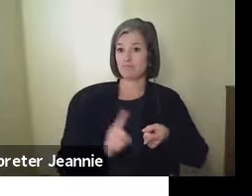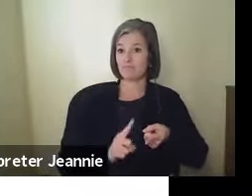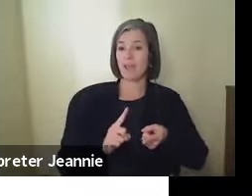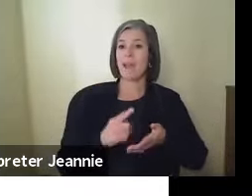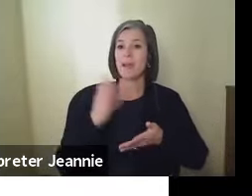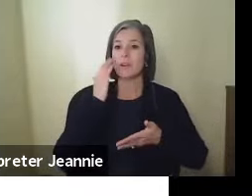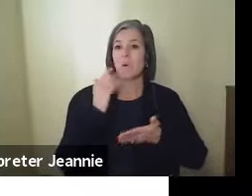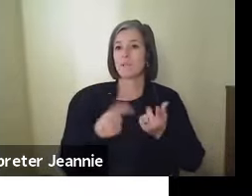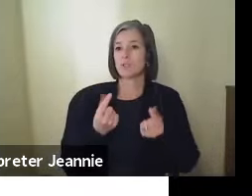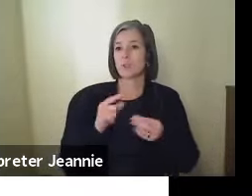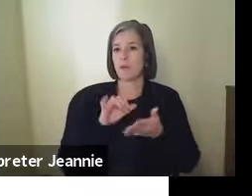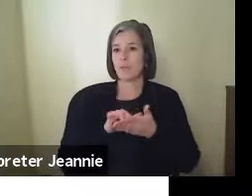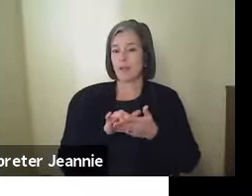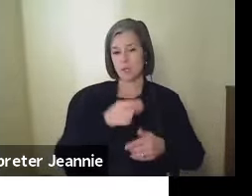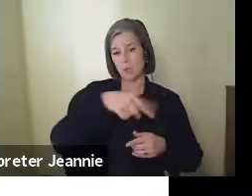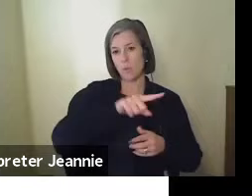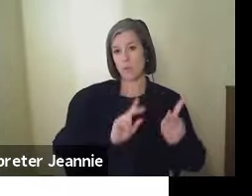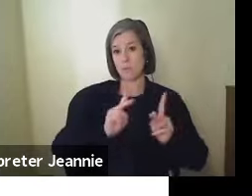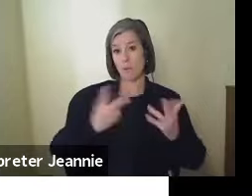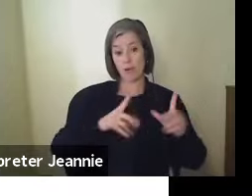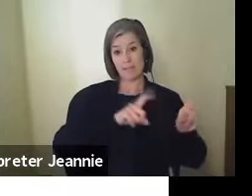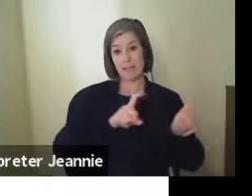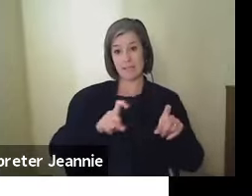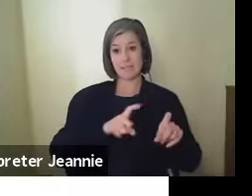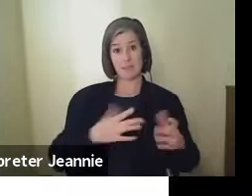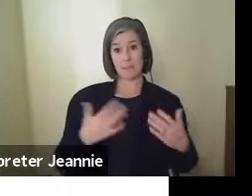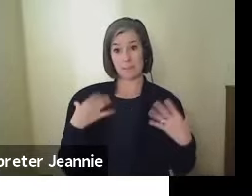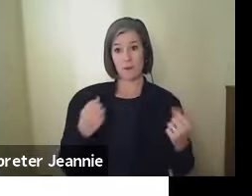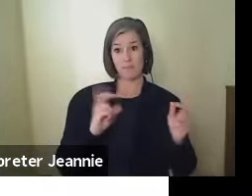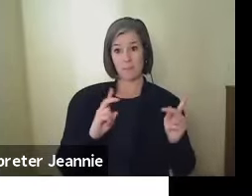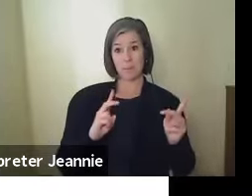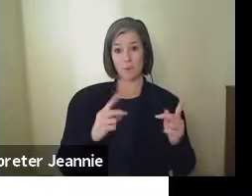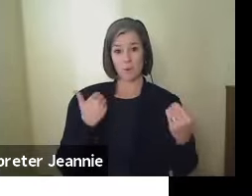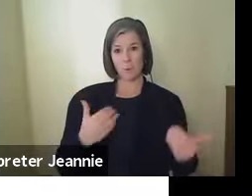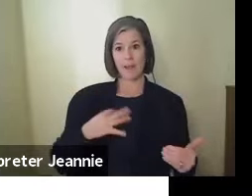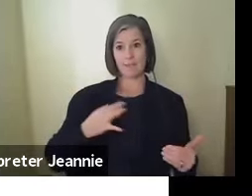So you got all of those brave volunteers who went ahead of you that will be the canary in